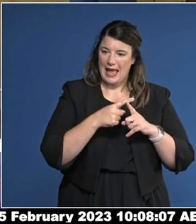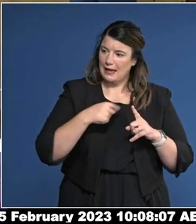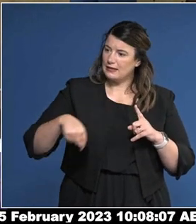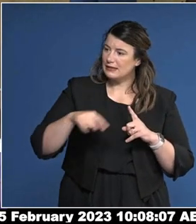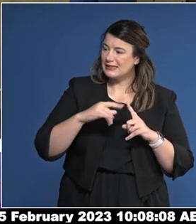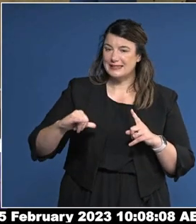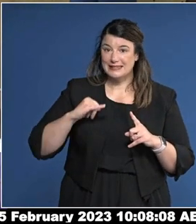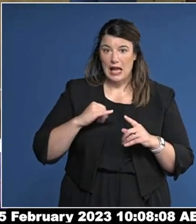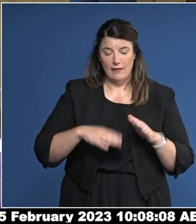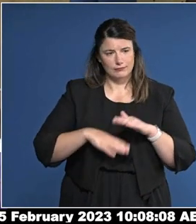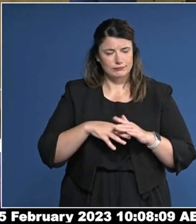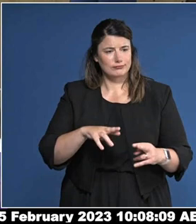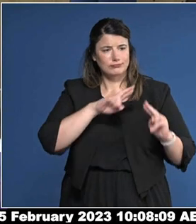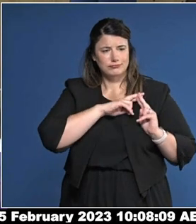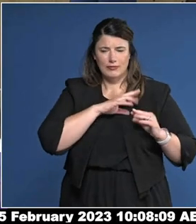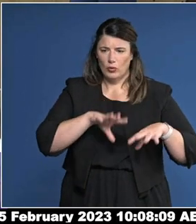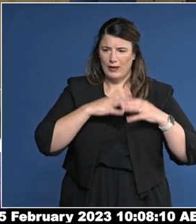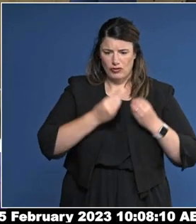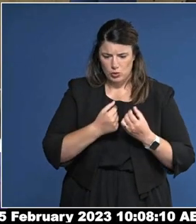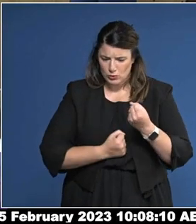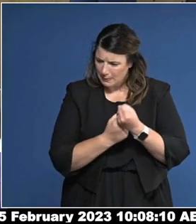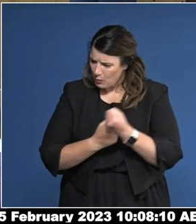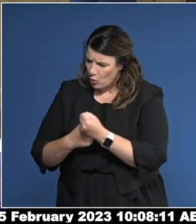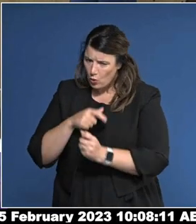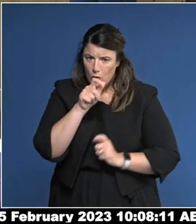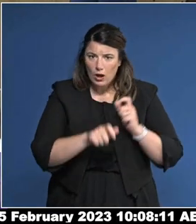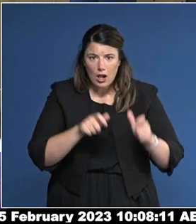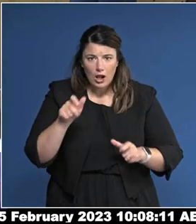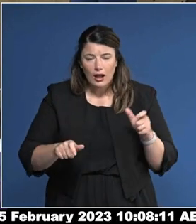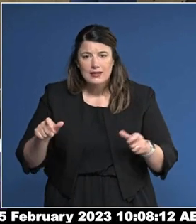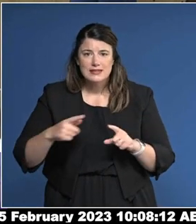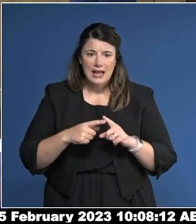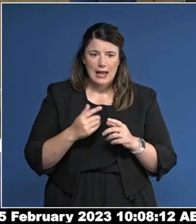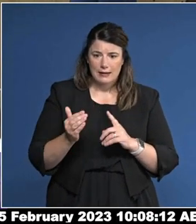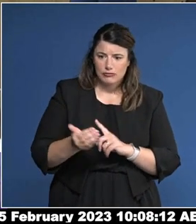responsibility to support its clients and protect them from violence, abuse, neglect